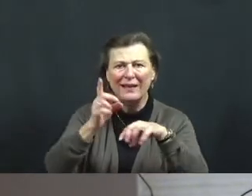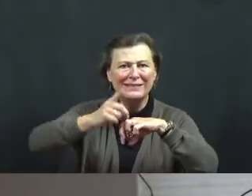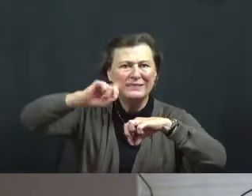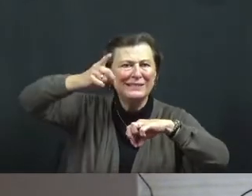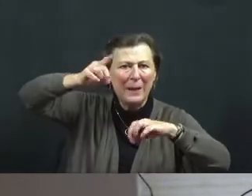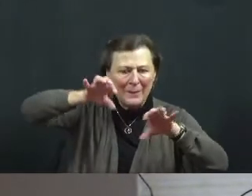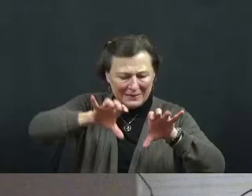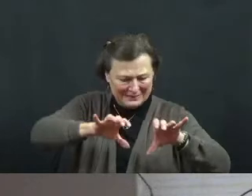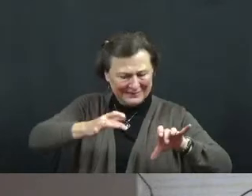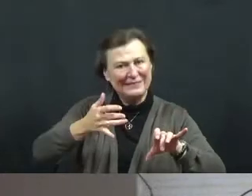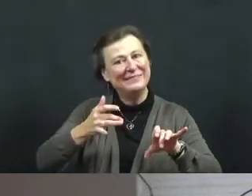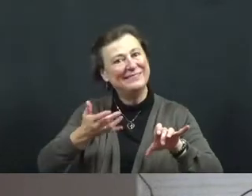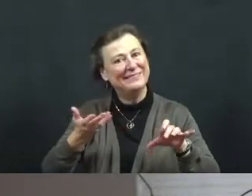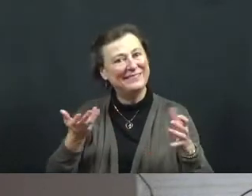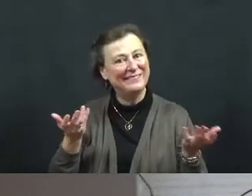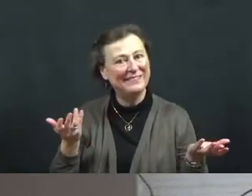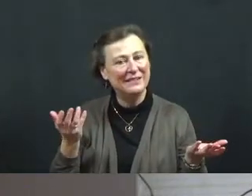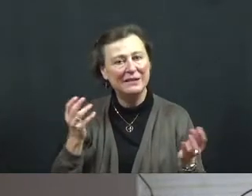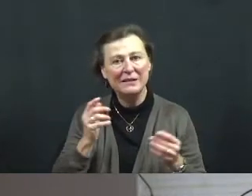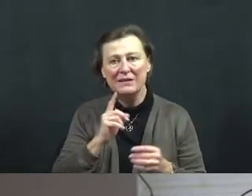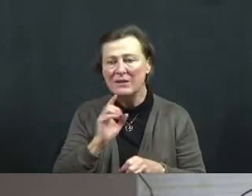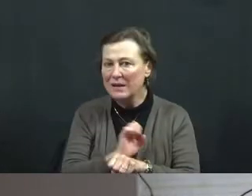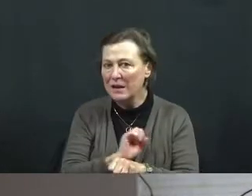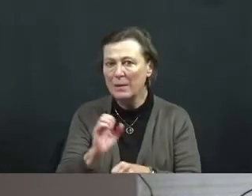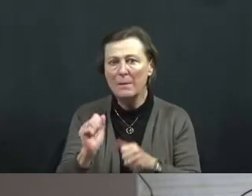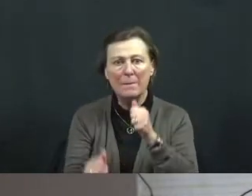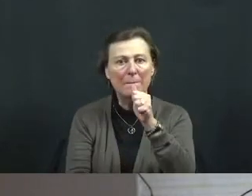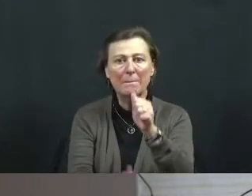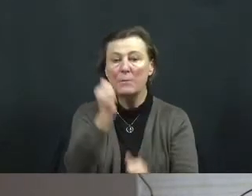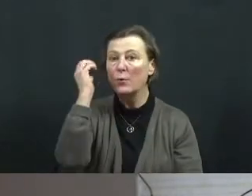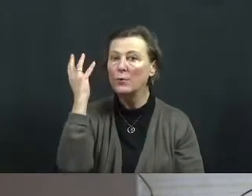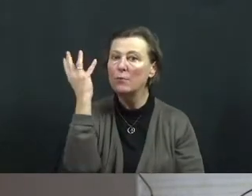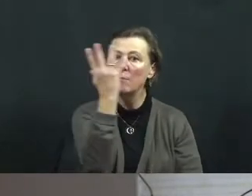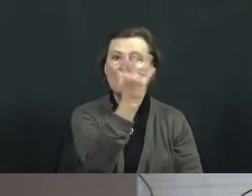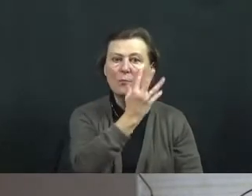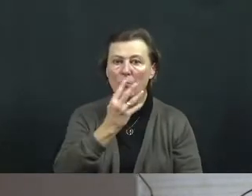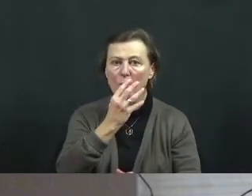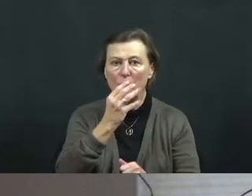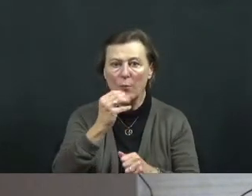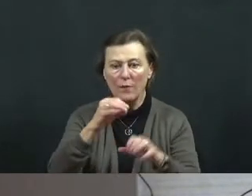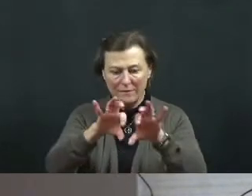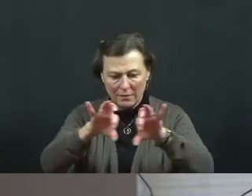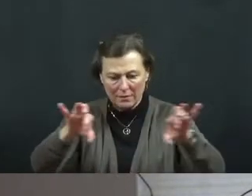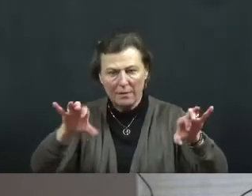It was in fact the most beautiful ear of corn that Willow had ever seen.